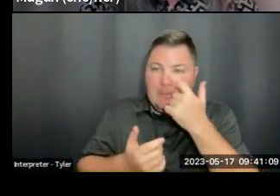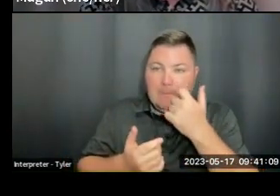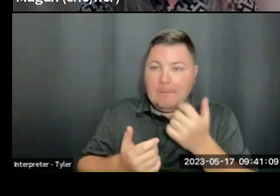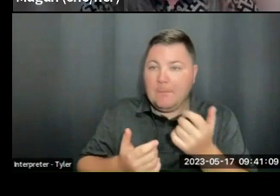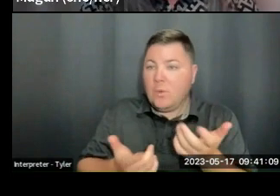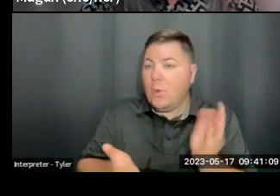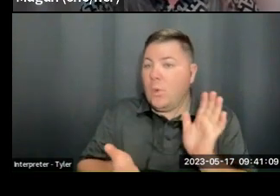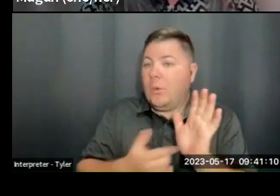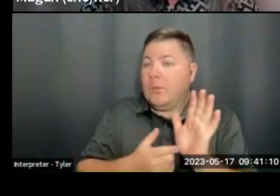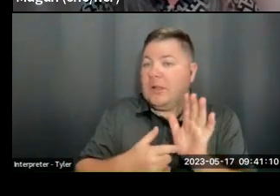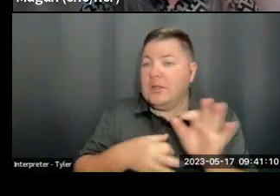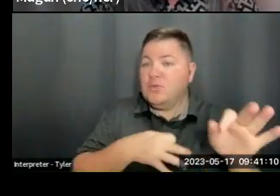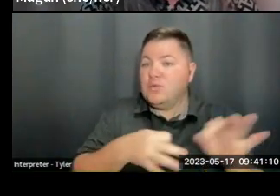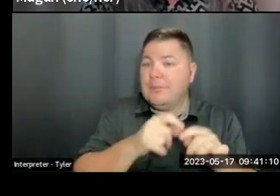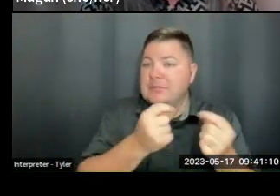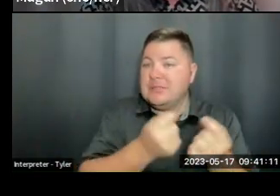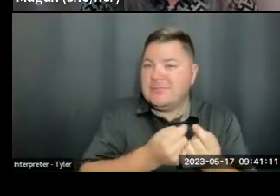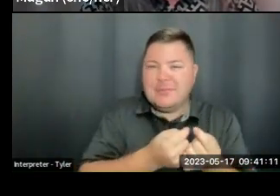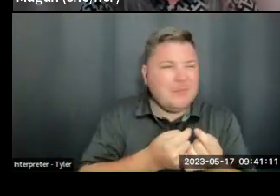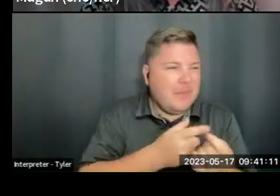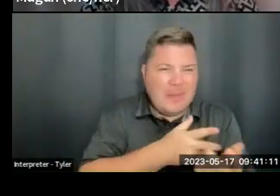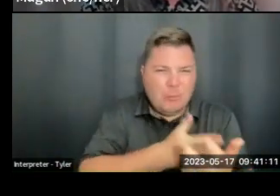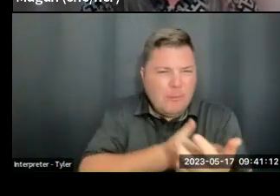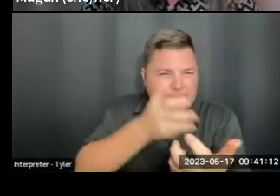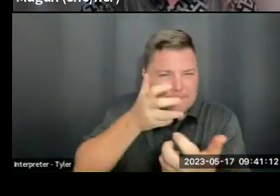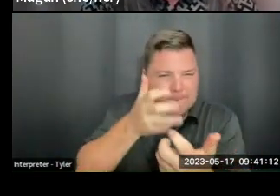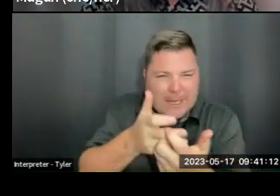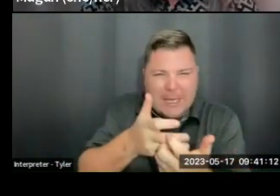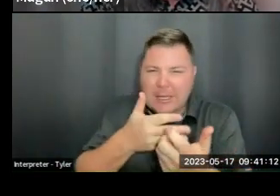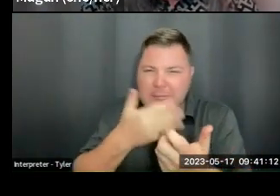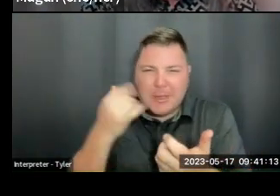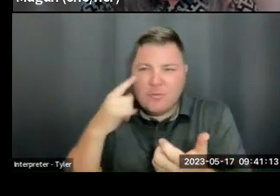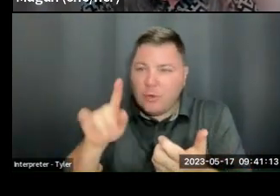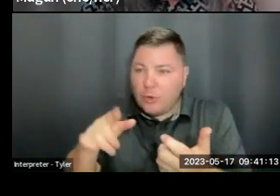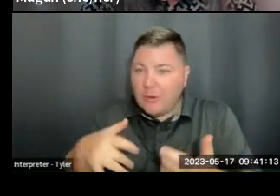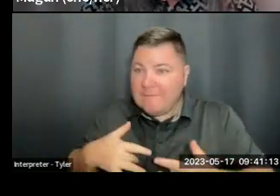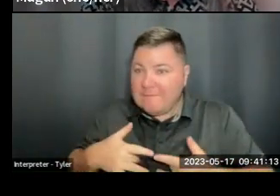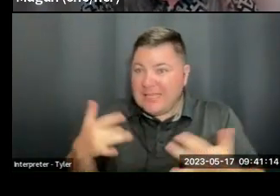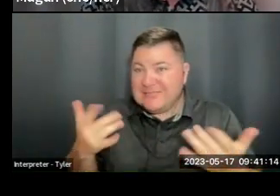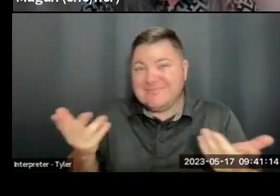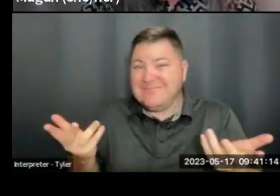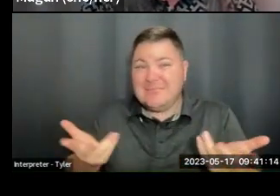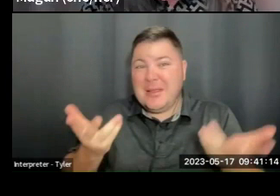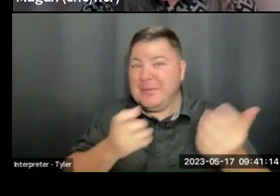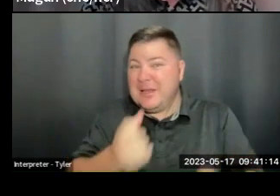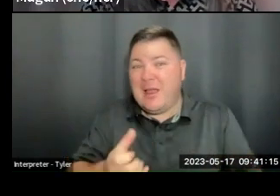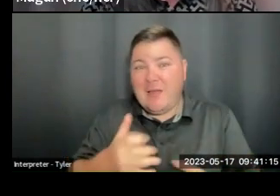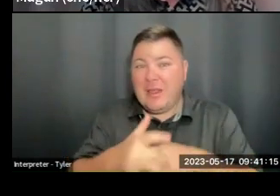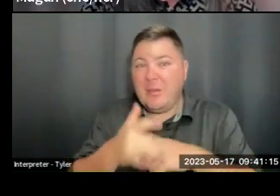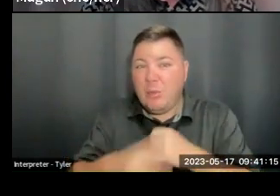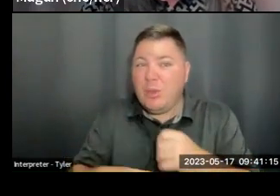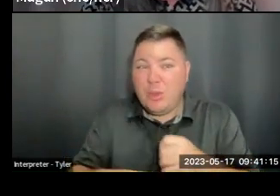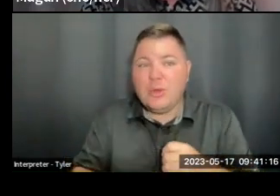our schedule if you wait until the last minute, or we might not be able to get you the description team most suitable